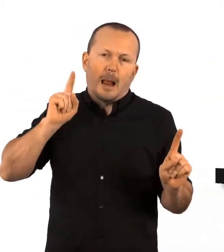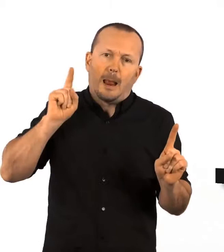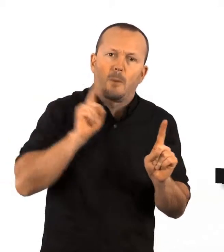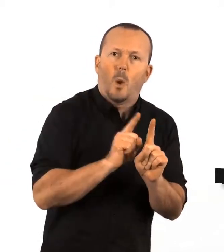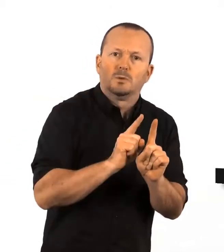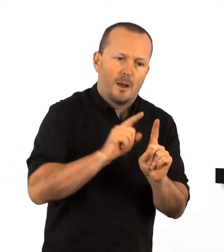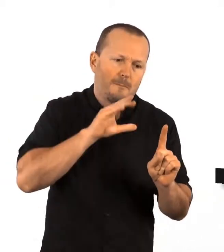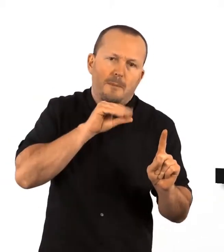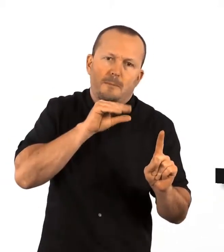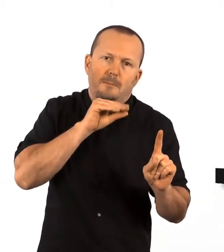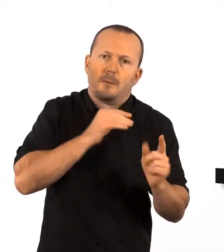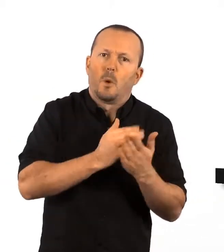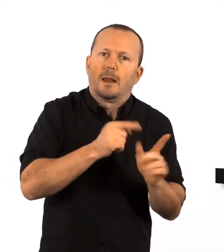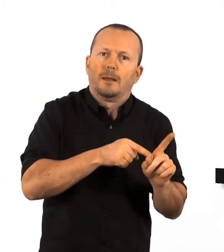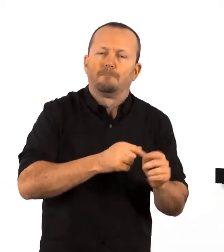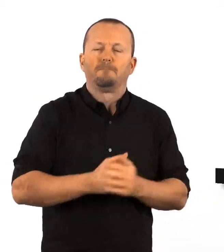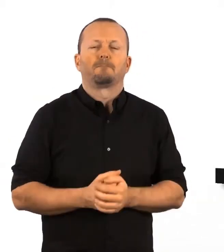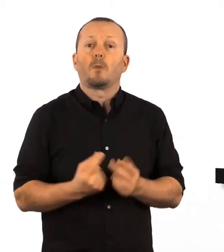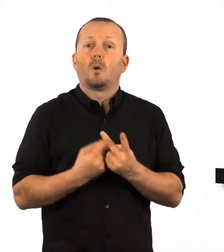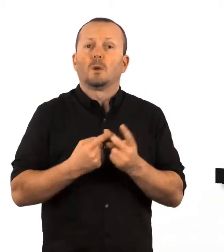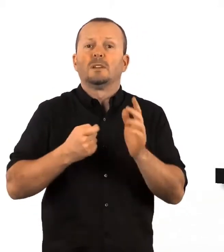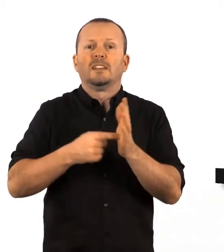Being aware of your auditory environment too so like turning the television off if you’re